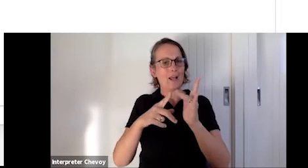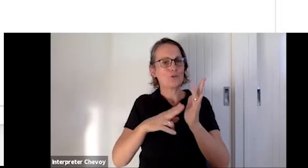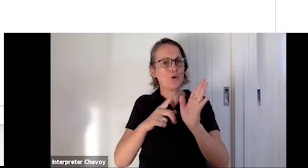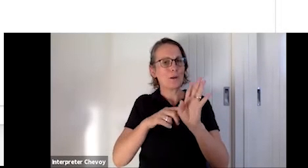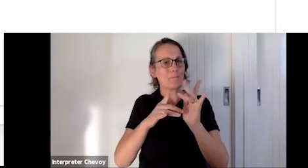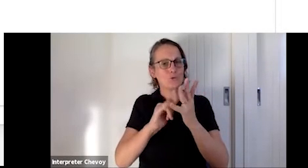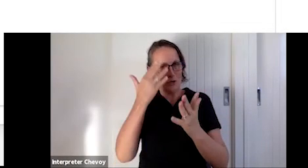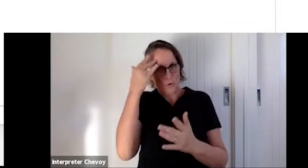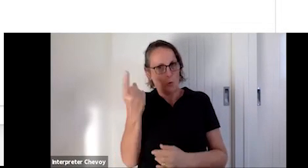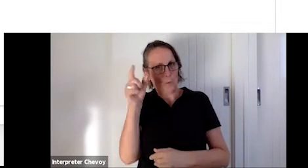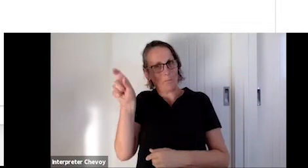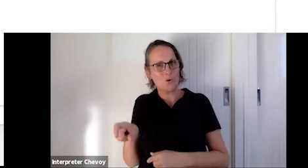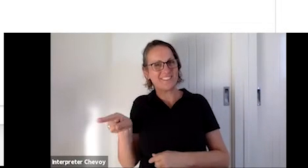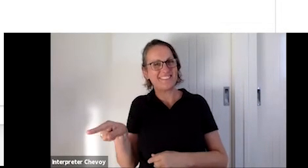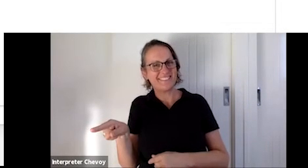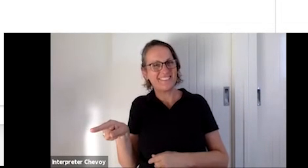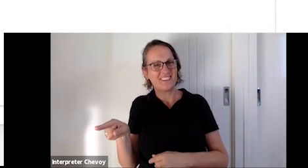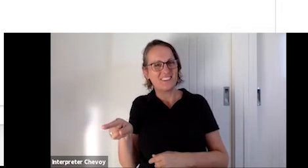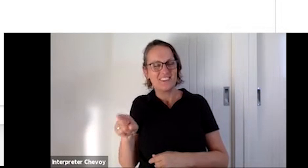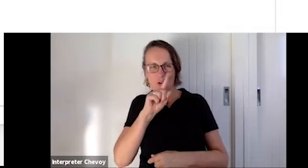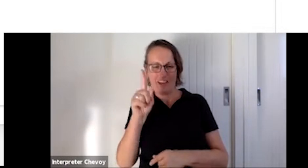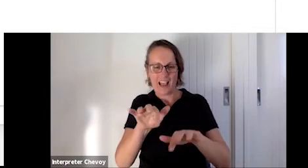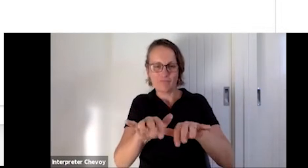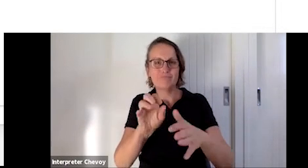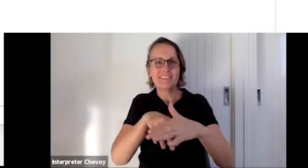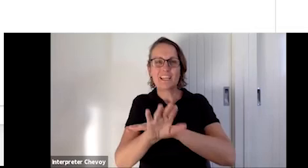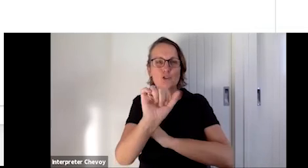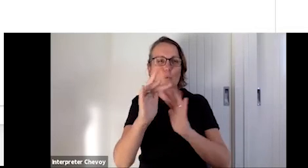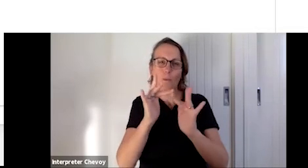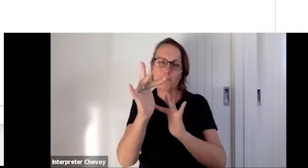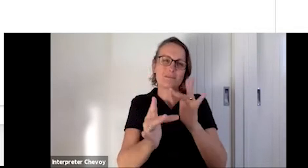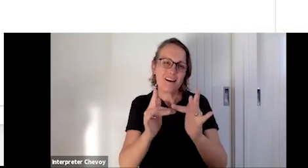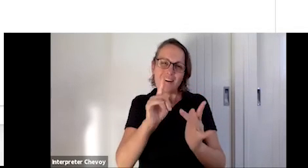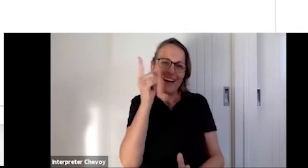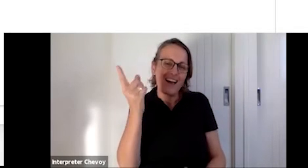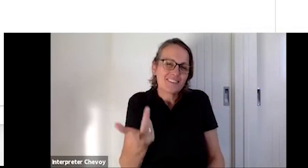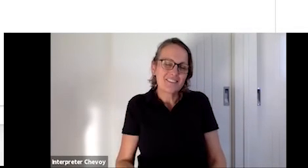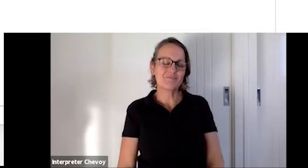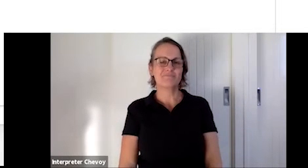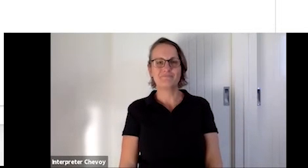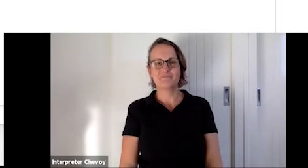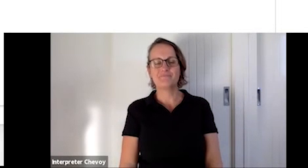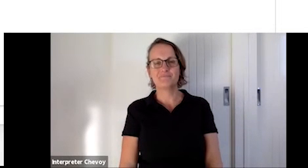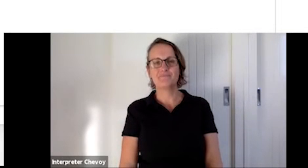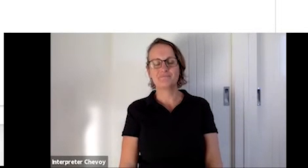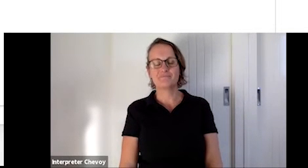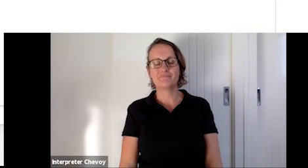notified and then there's a full embargo, which is like a couple of weeks after that. Until that's